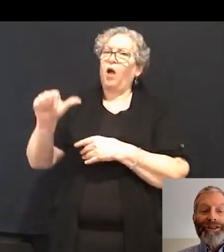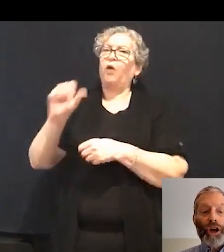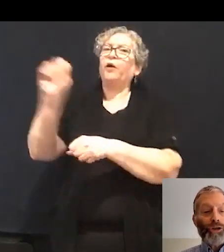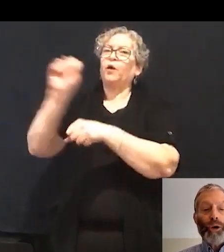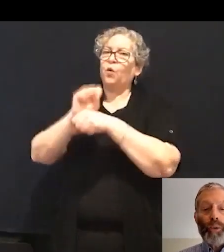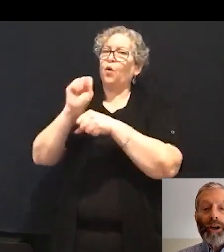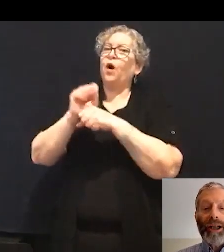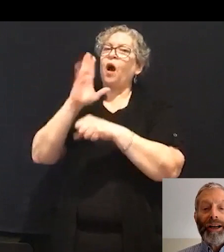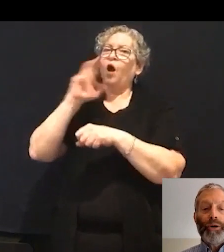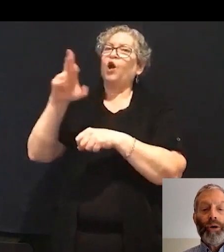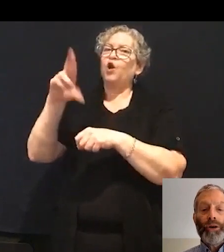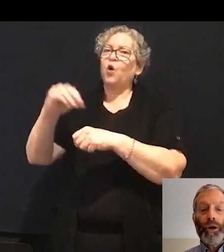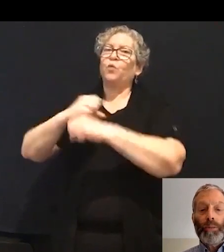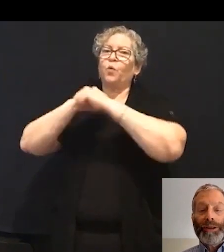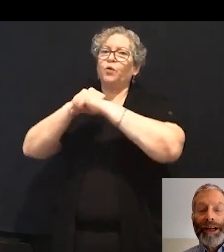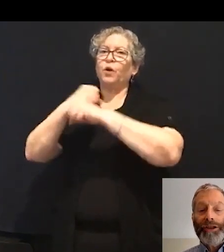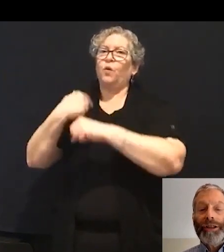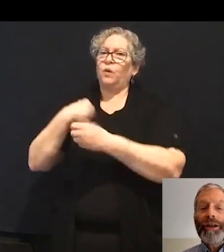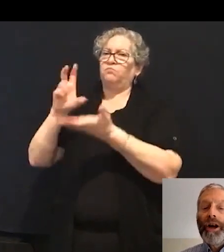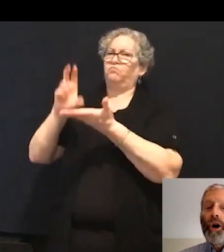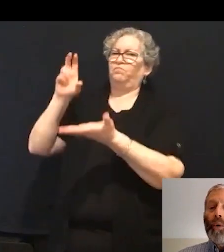is also working on neuroprotection.